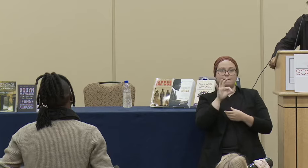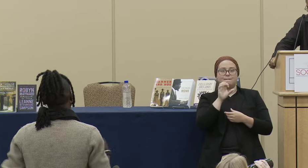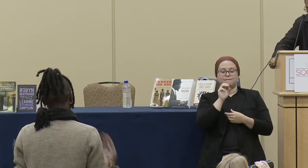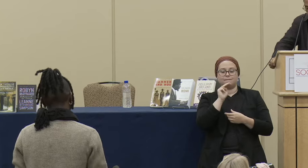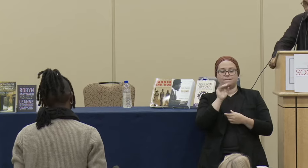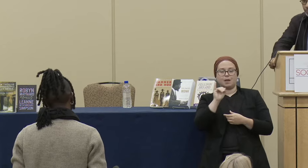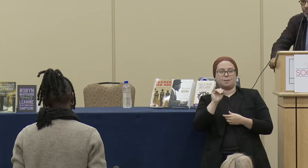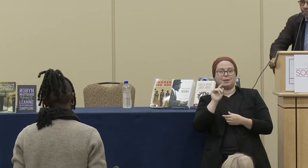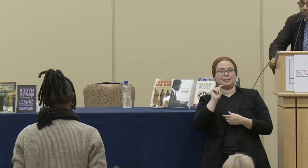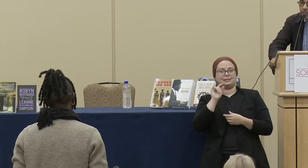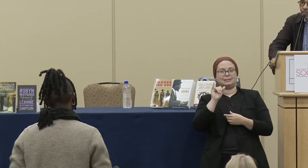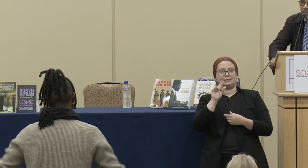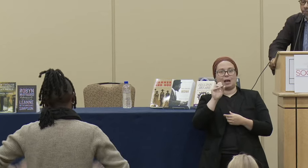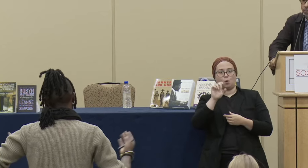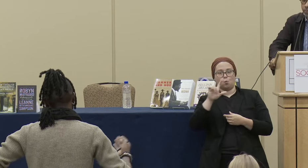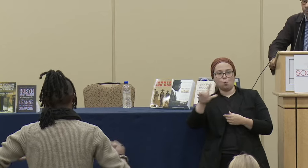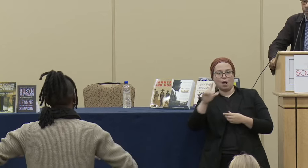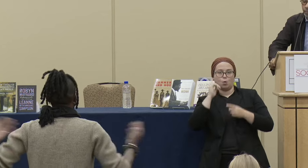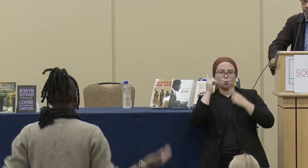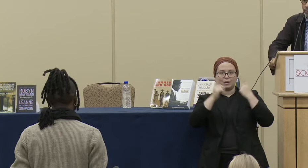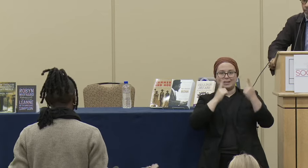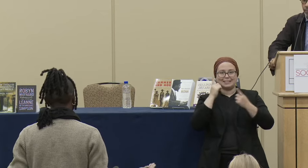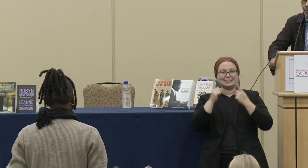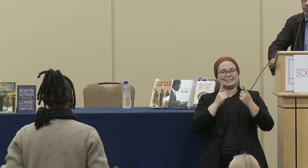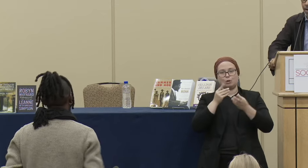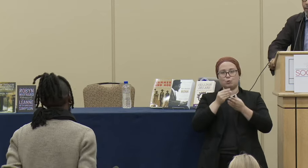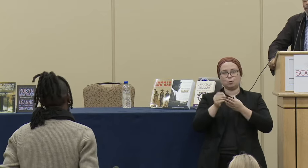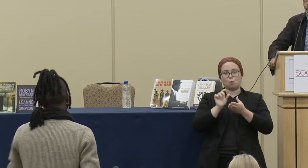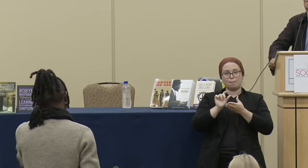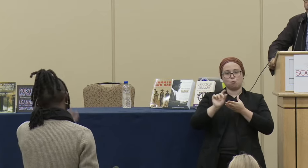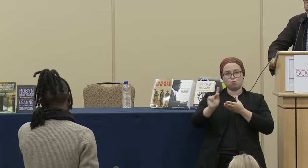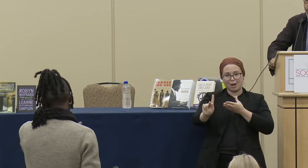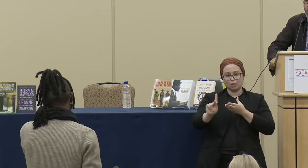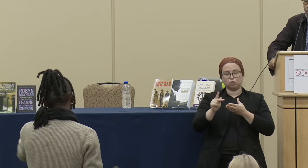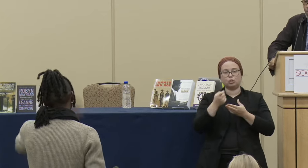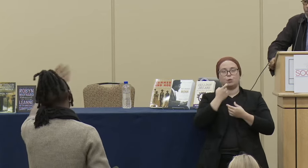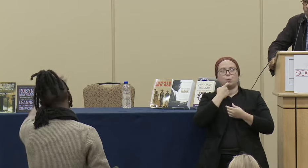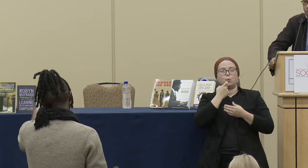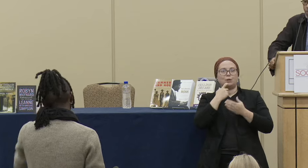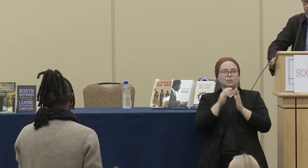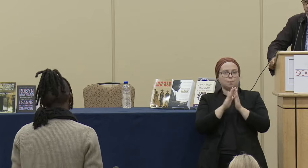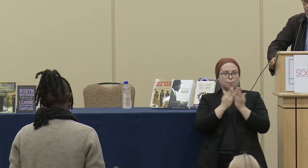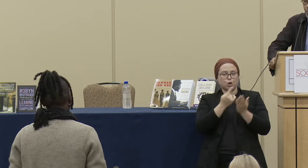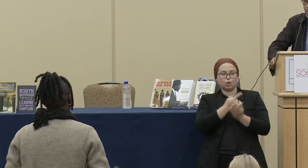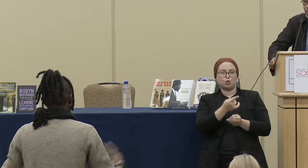into the conversation , Olufemi O. Taiwo reconsidering